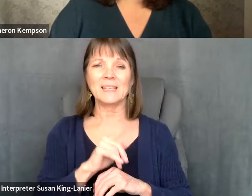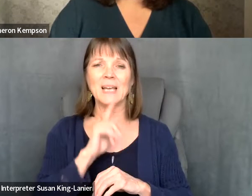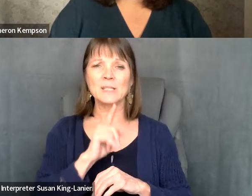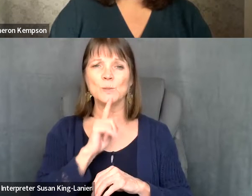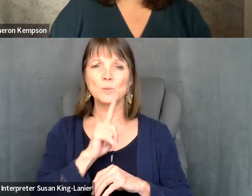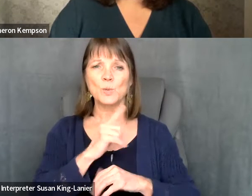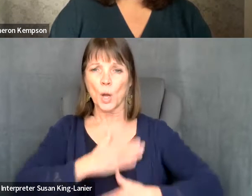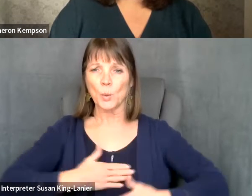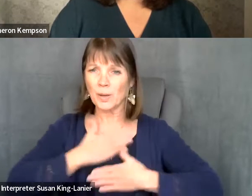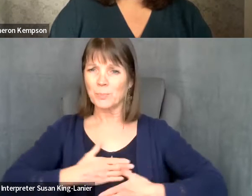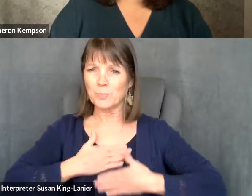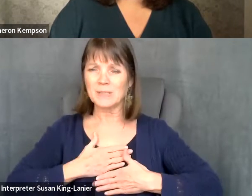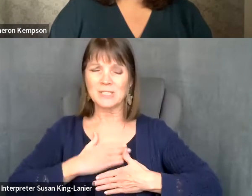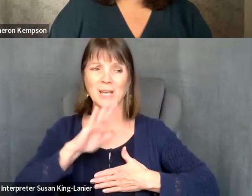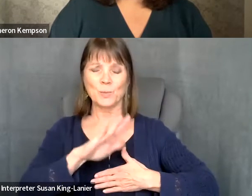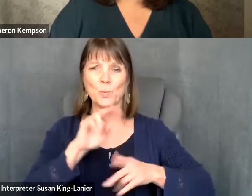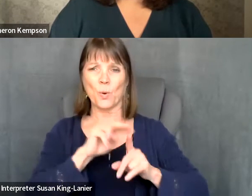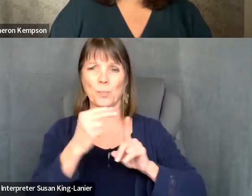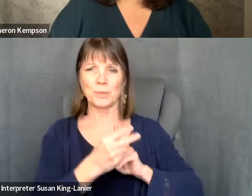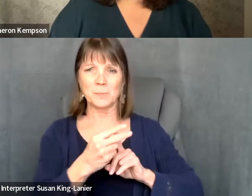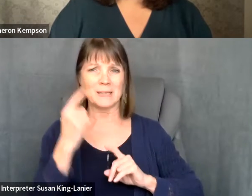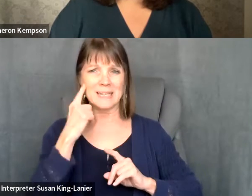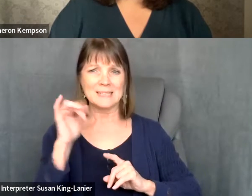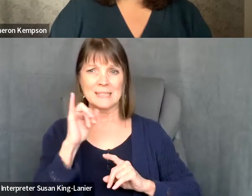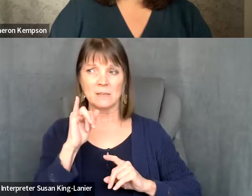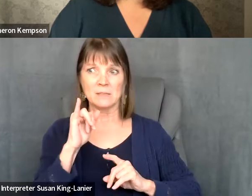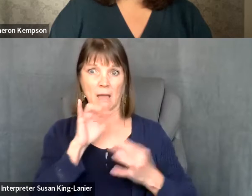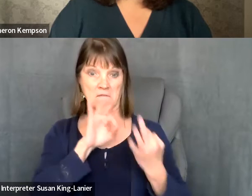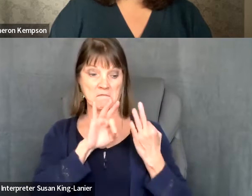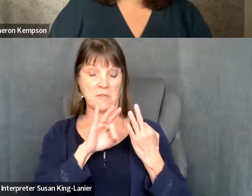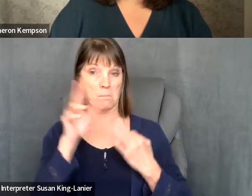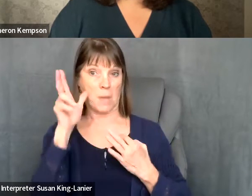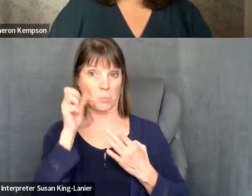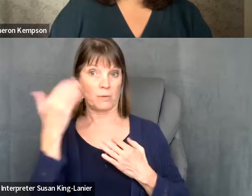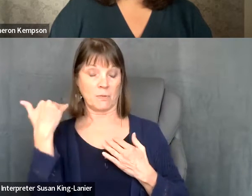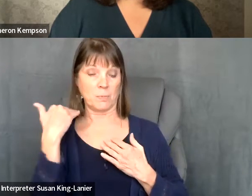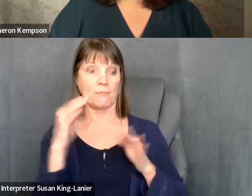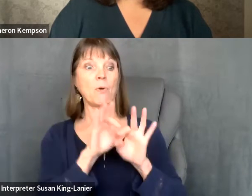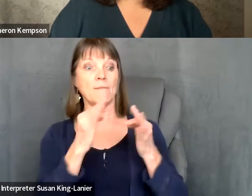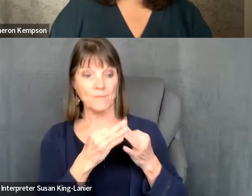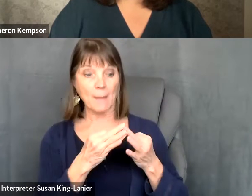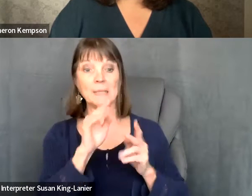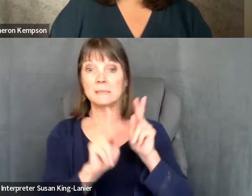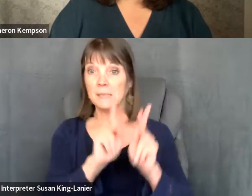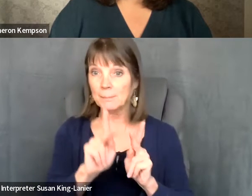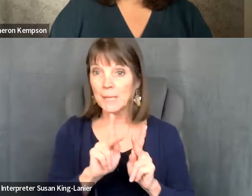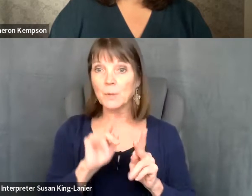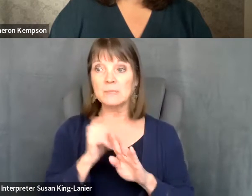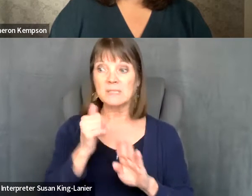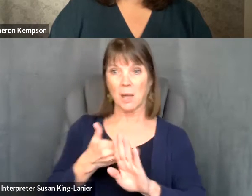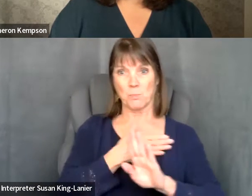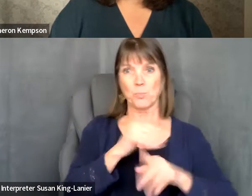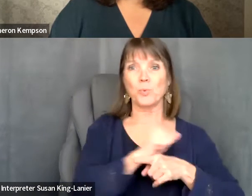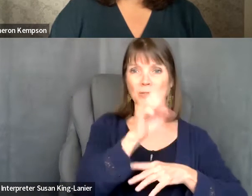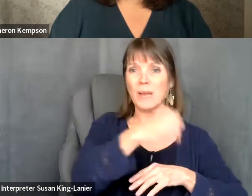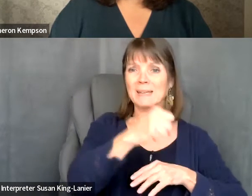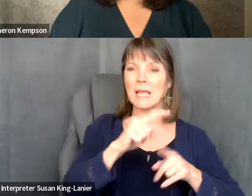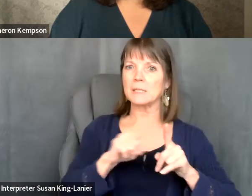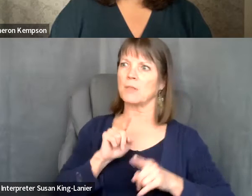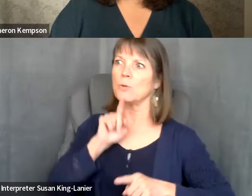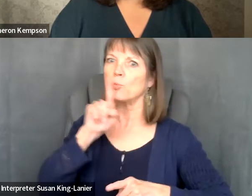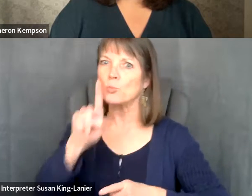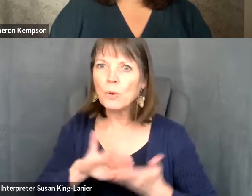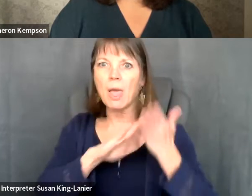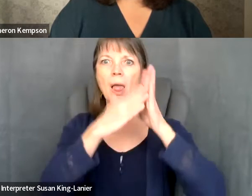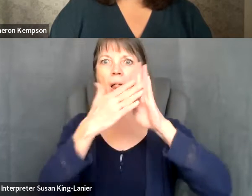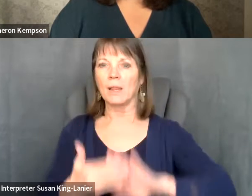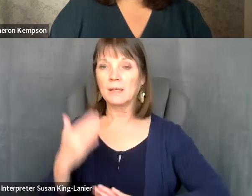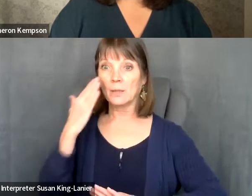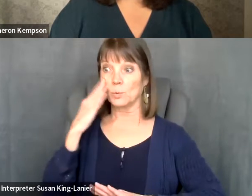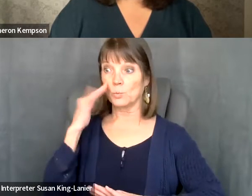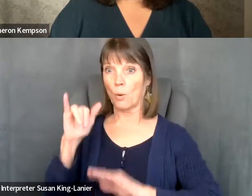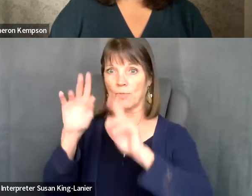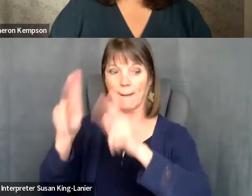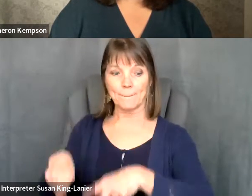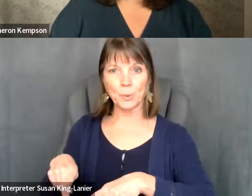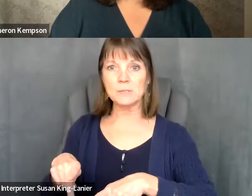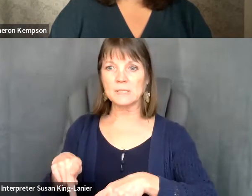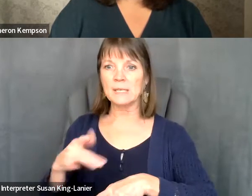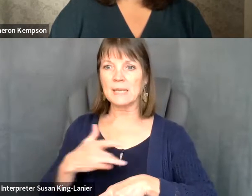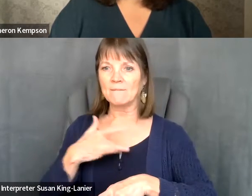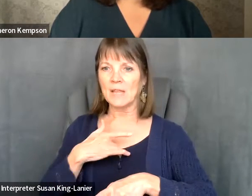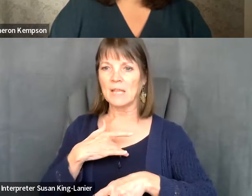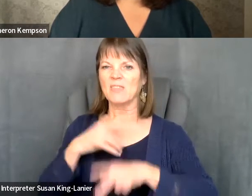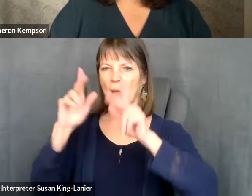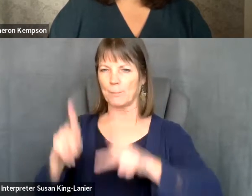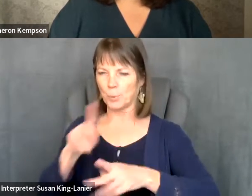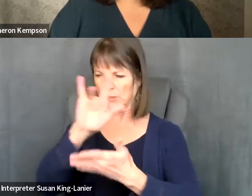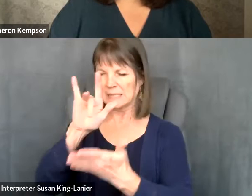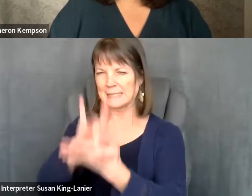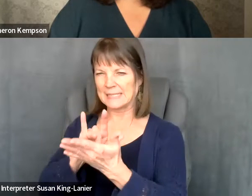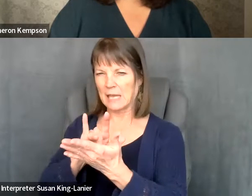Kelly Crosbie: You know that that that sounds like some feedback. We heard from other folks and families that there's the free training, but also they're really getting to know a person and a family, and how very person center of this job really is, if you do it really. Well,